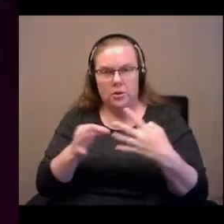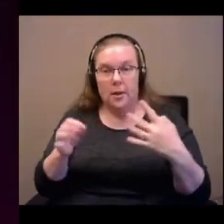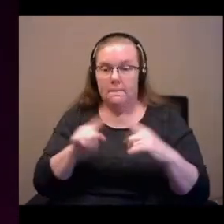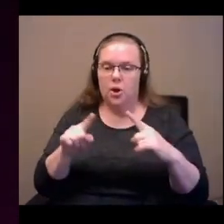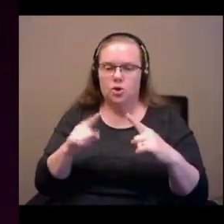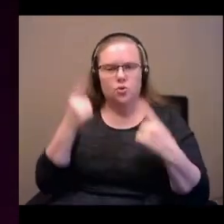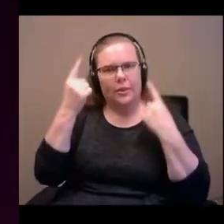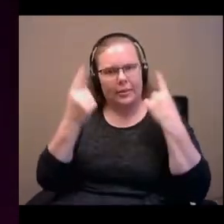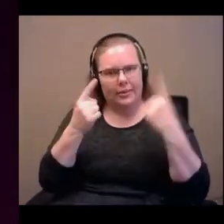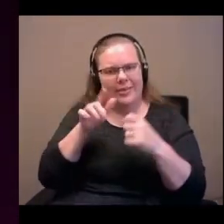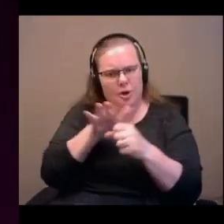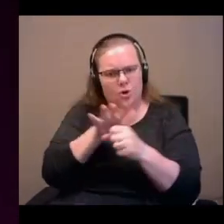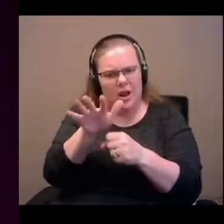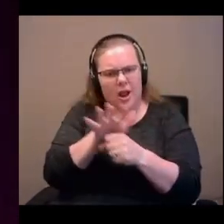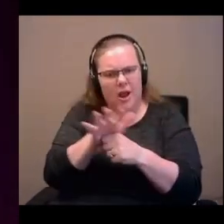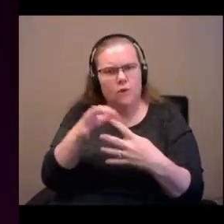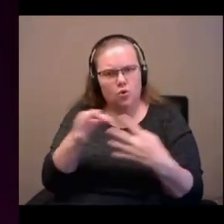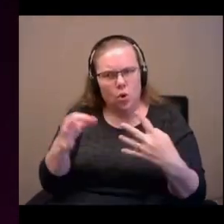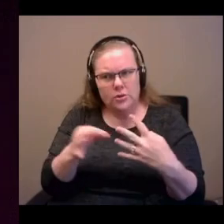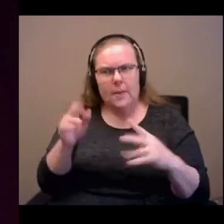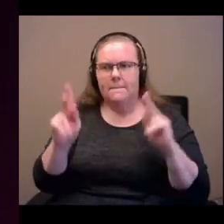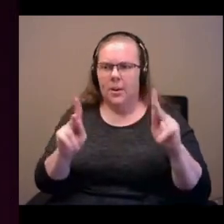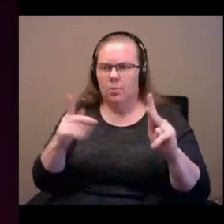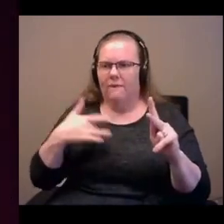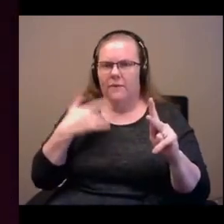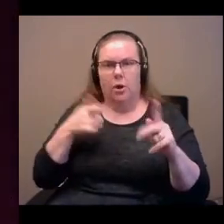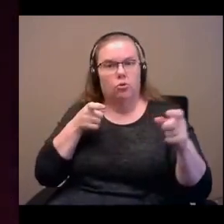feel like they have some control, so they don’t search elsewhere. And so giving people